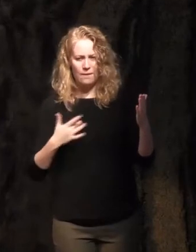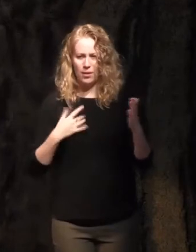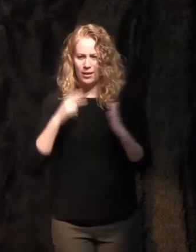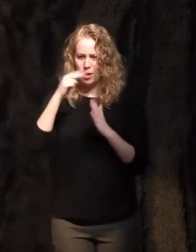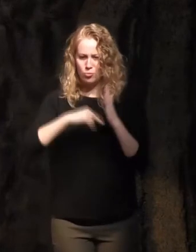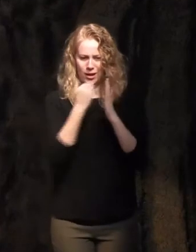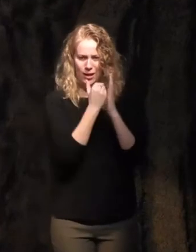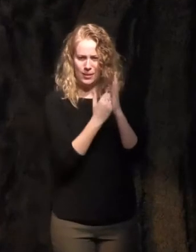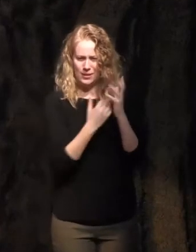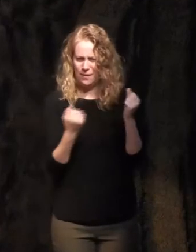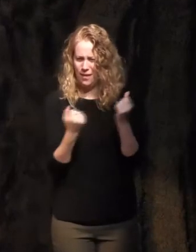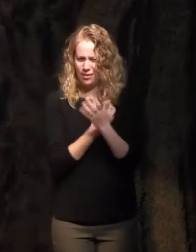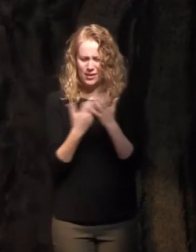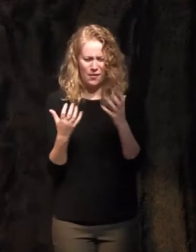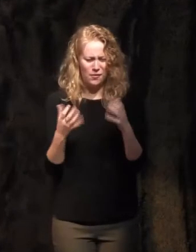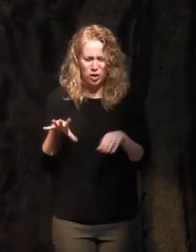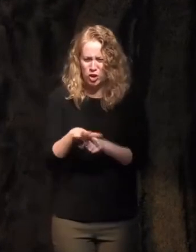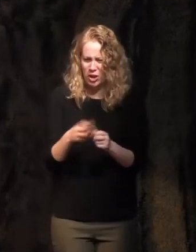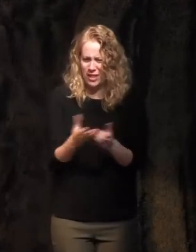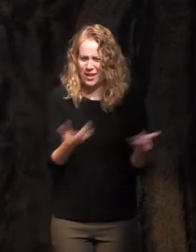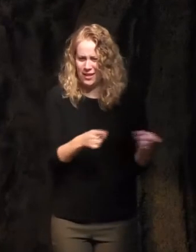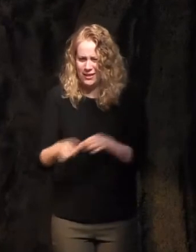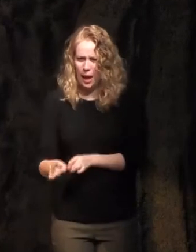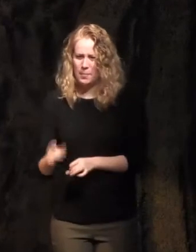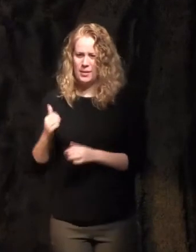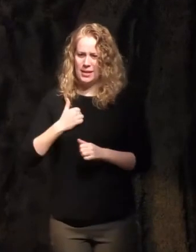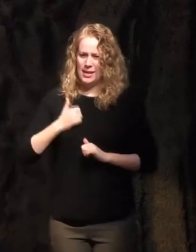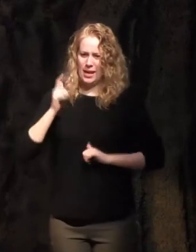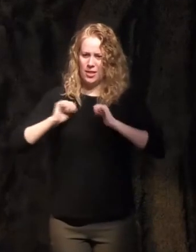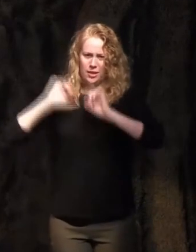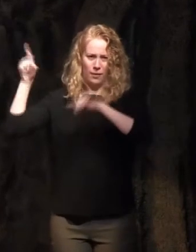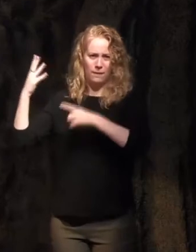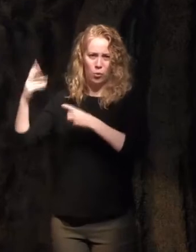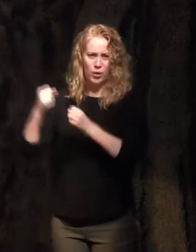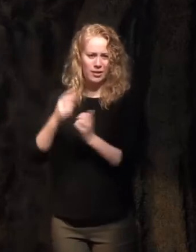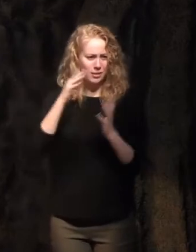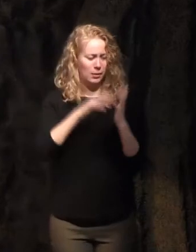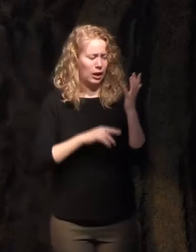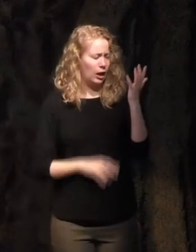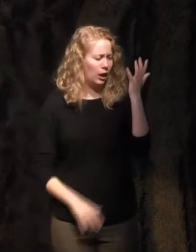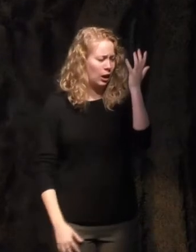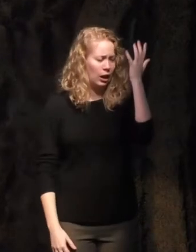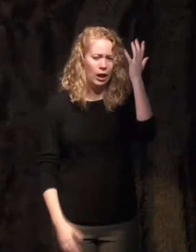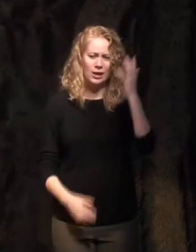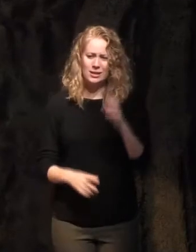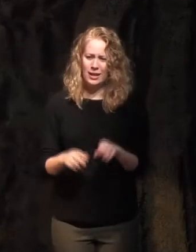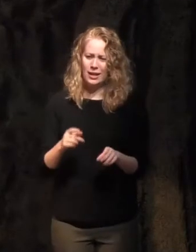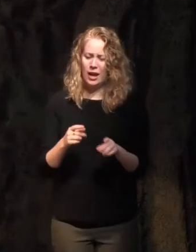of every single shitty thing that's happened in Canadian theater for the last 40 years. It's like a shitty thing happens somewhere,